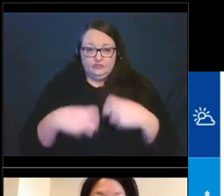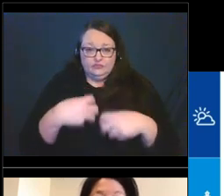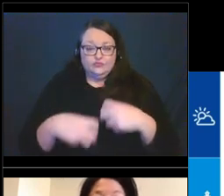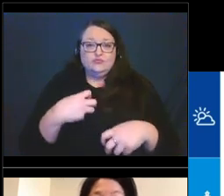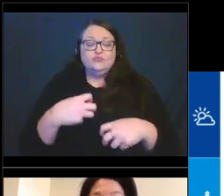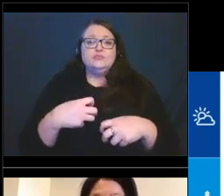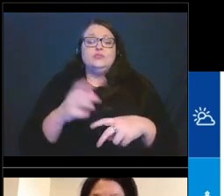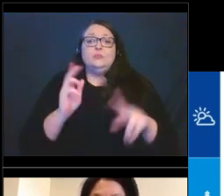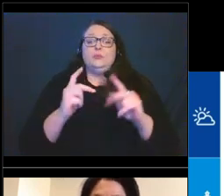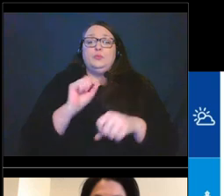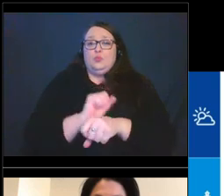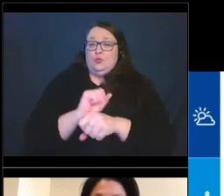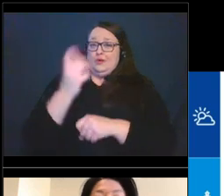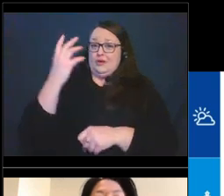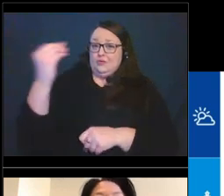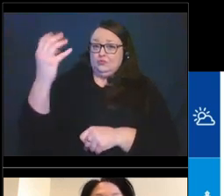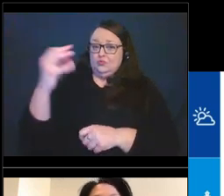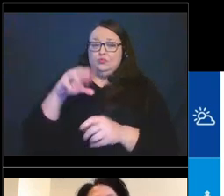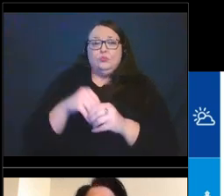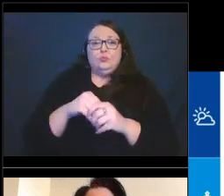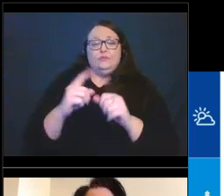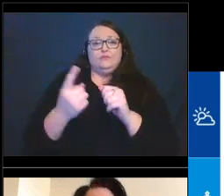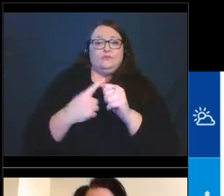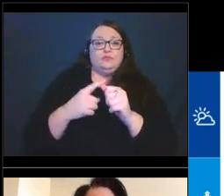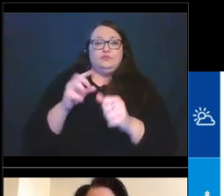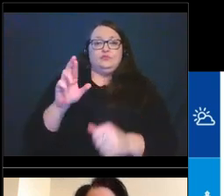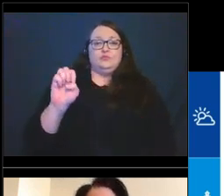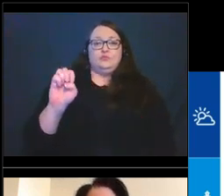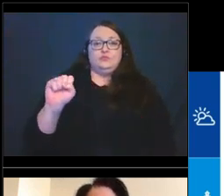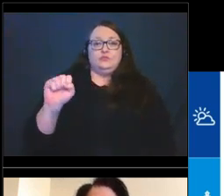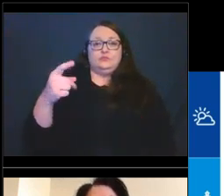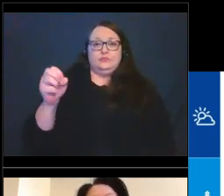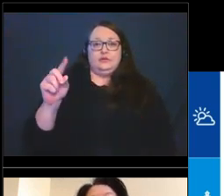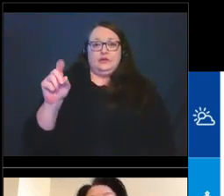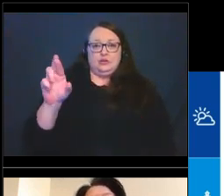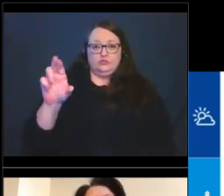outdoors including first responders, or those with a degree of social vulnerability who may